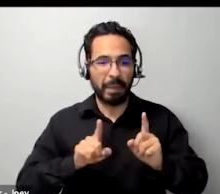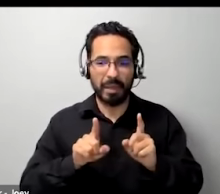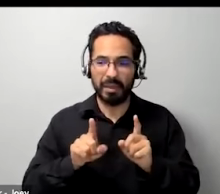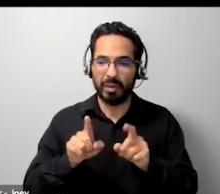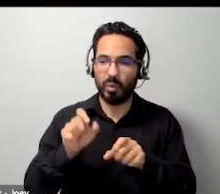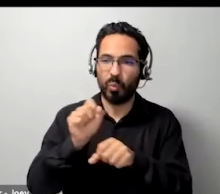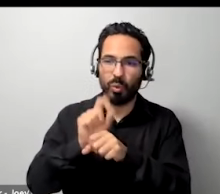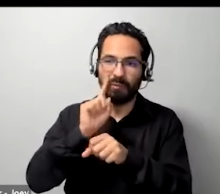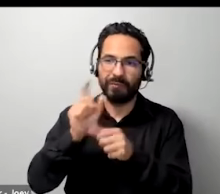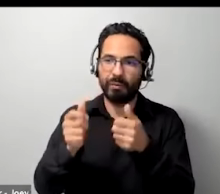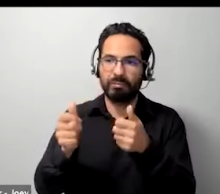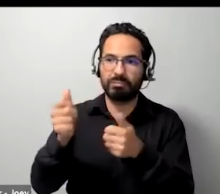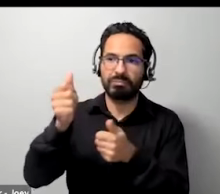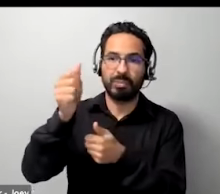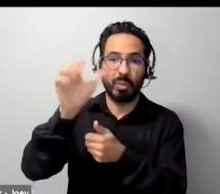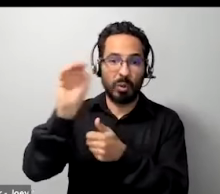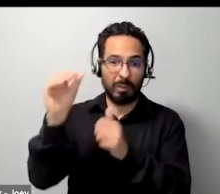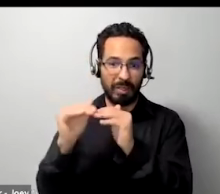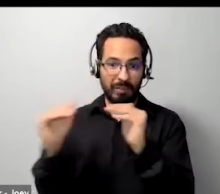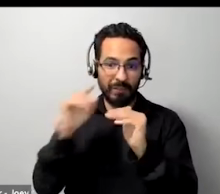for accessibility, it's chaotic.